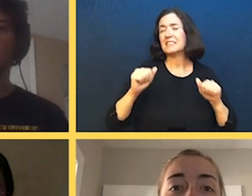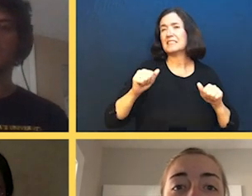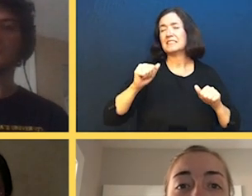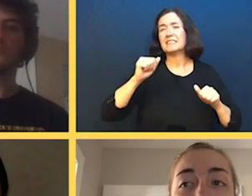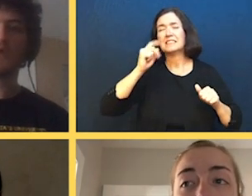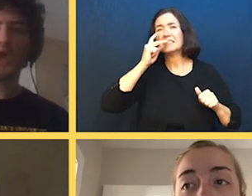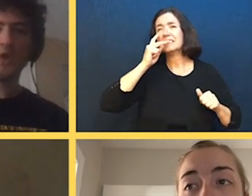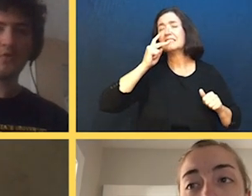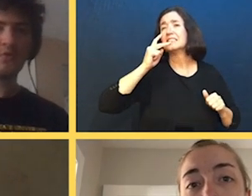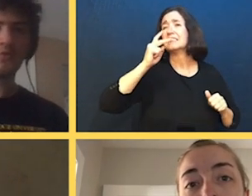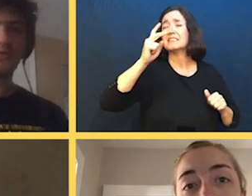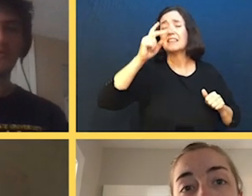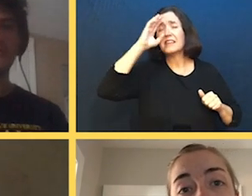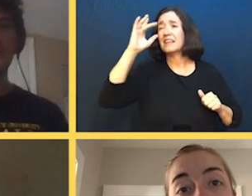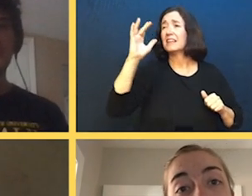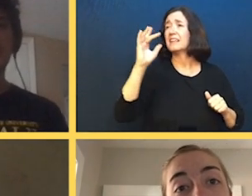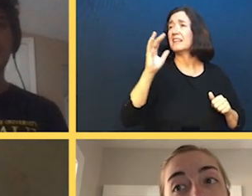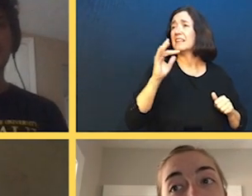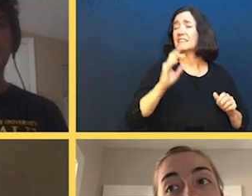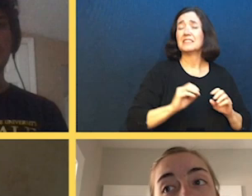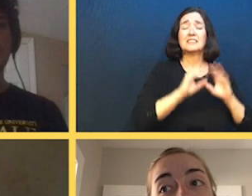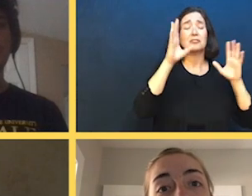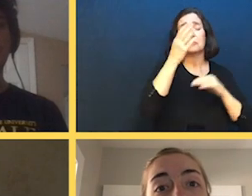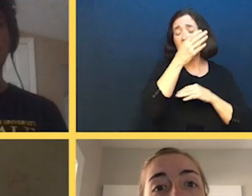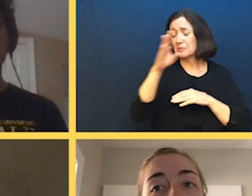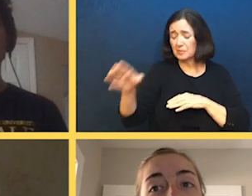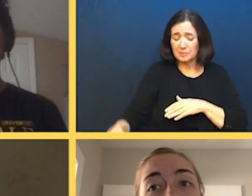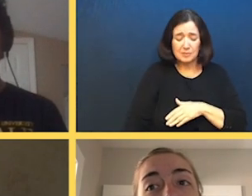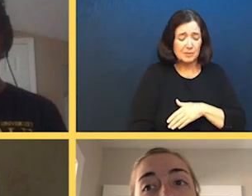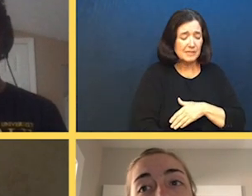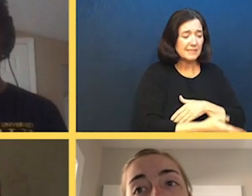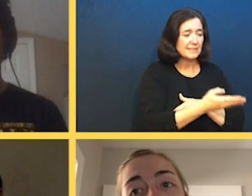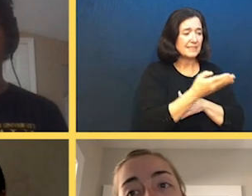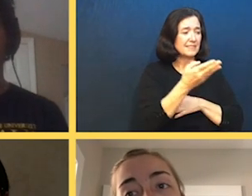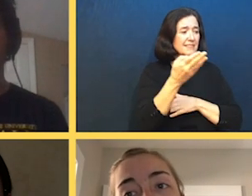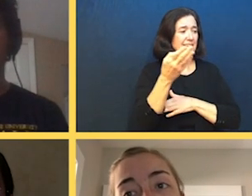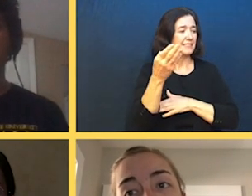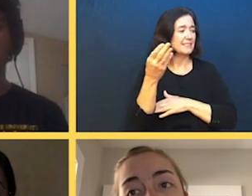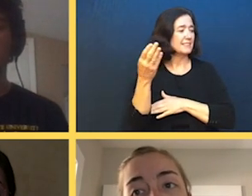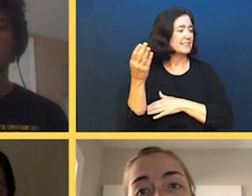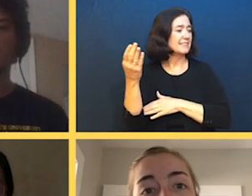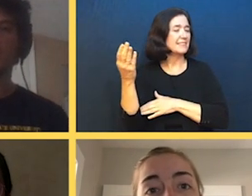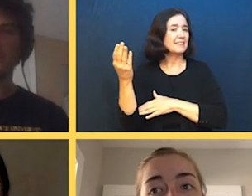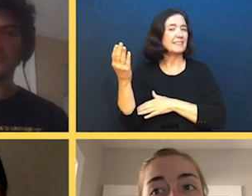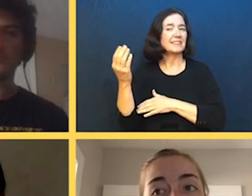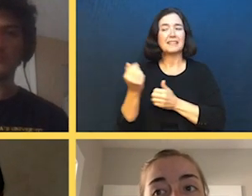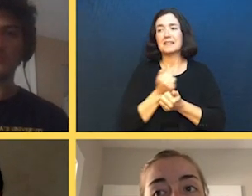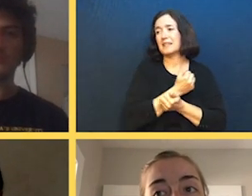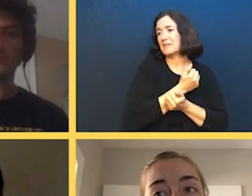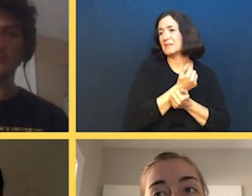I can see the light of a clear blue morning